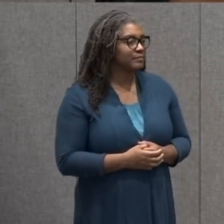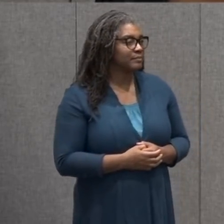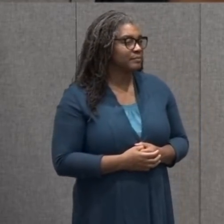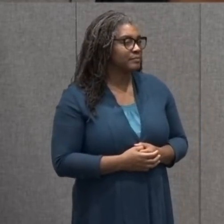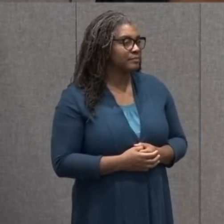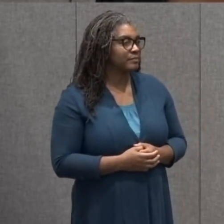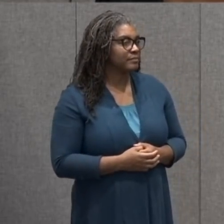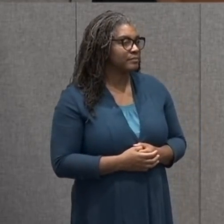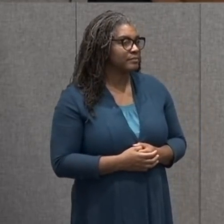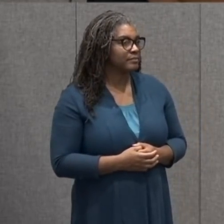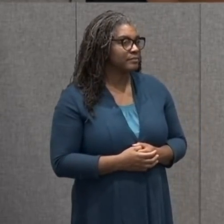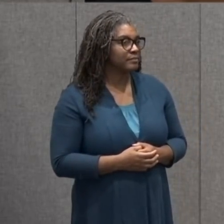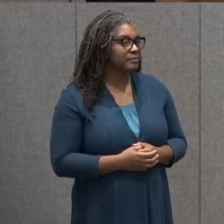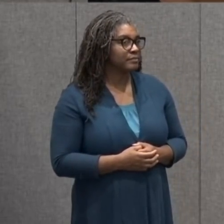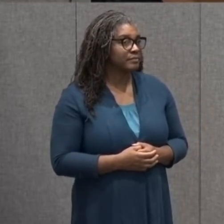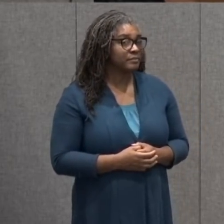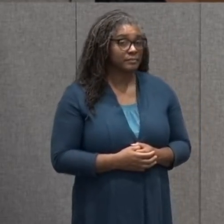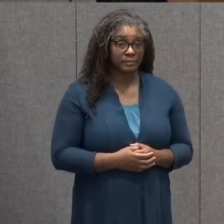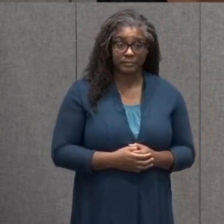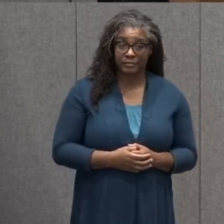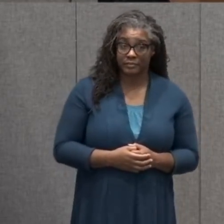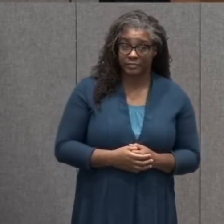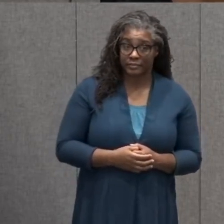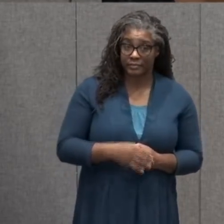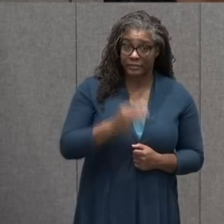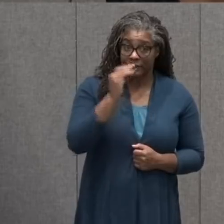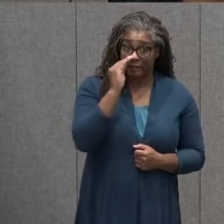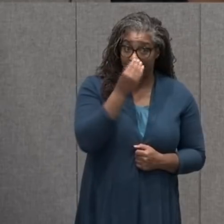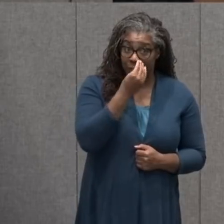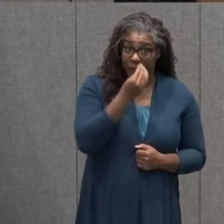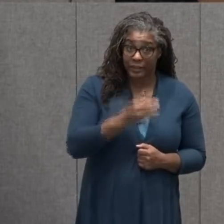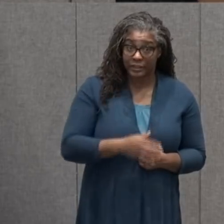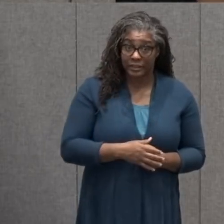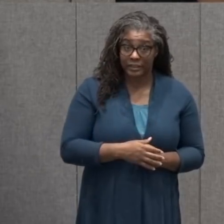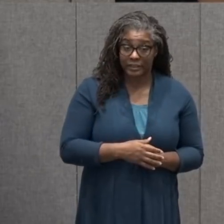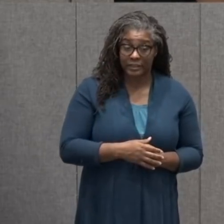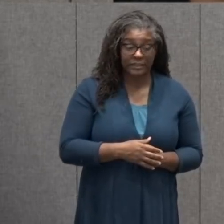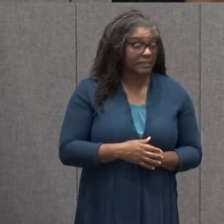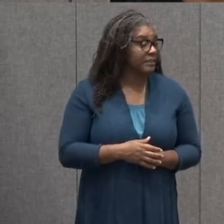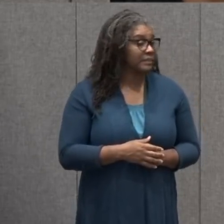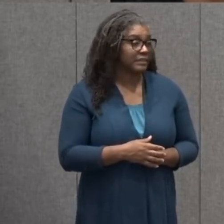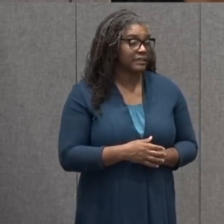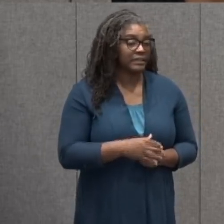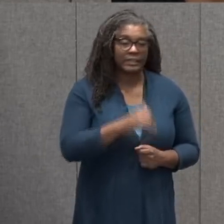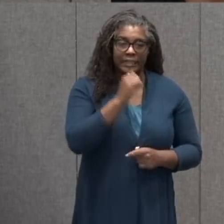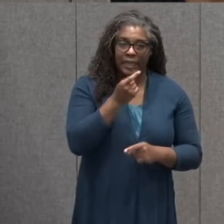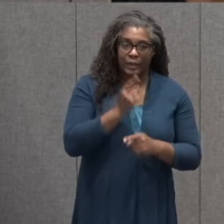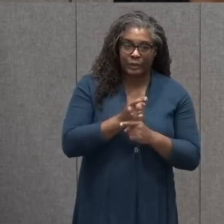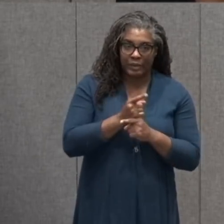A flower? No, not right. I'm gonna keep guessing. Oo, an arrow.